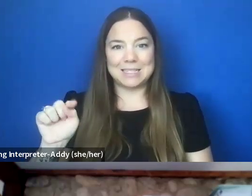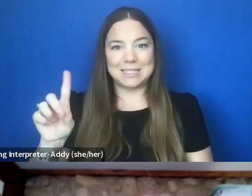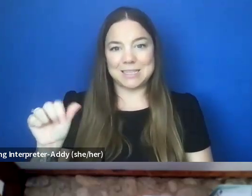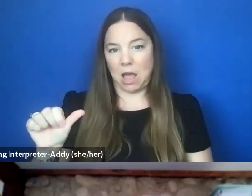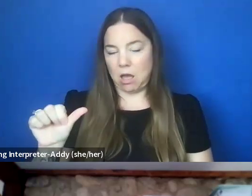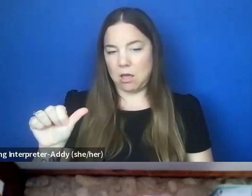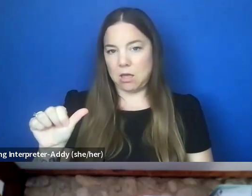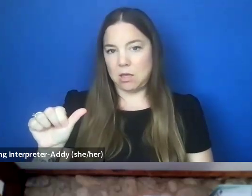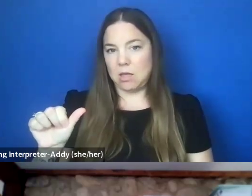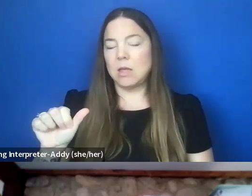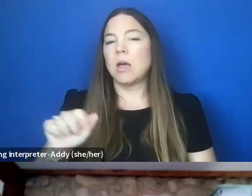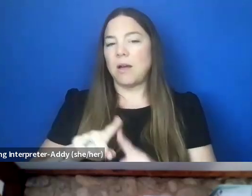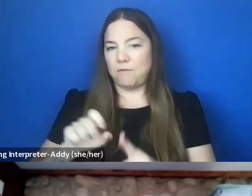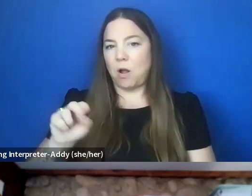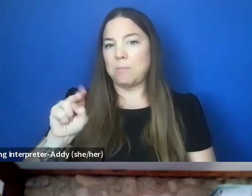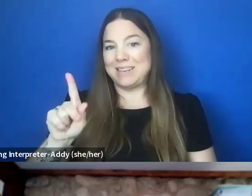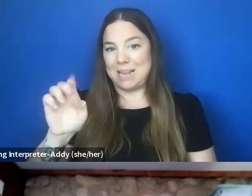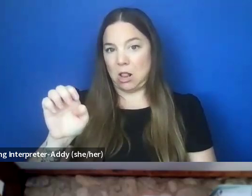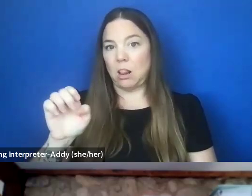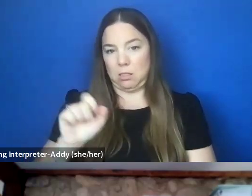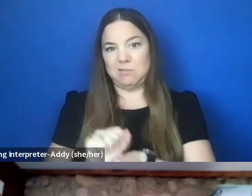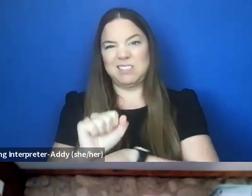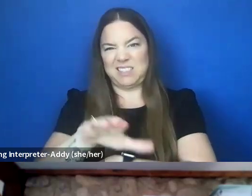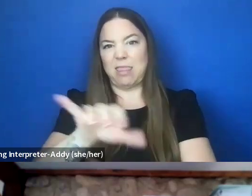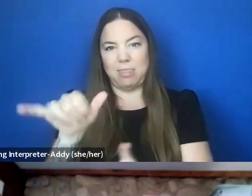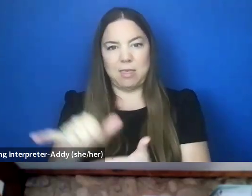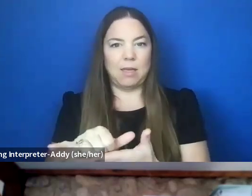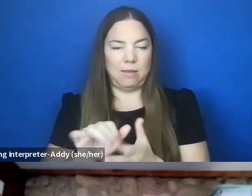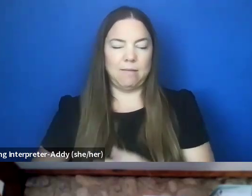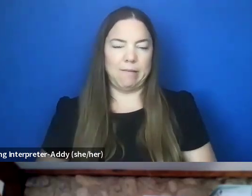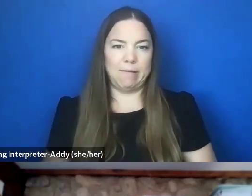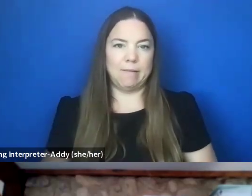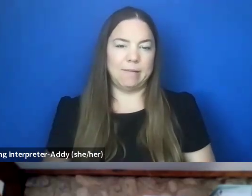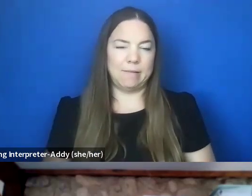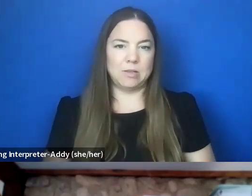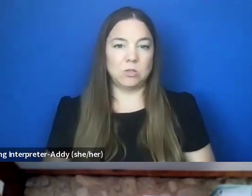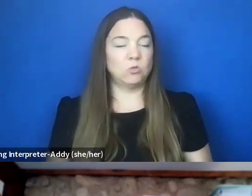Don Dew: Nickel is the one that sent that out. So Don Dew: Anything, I think that